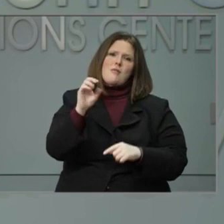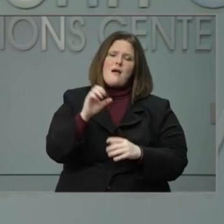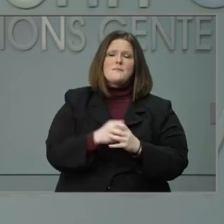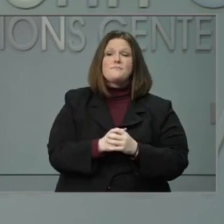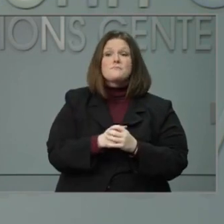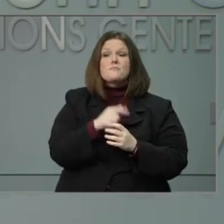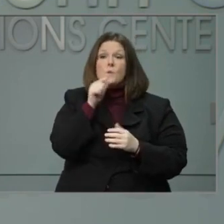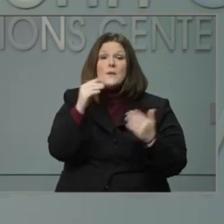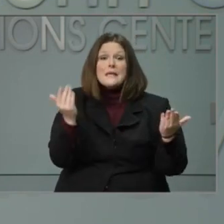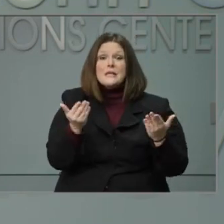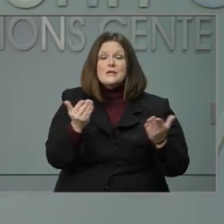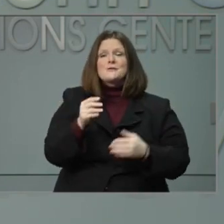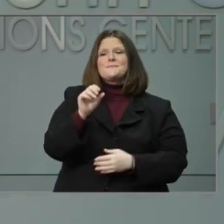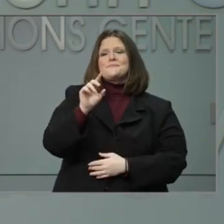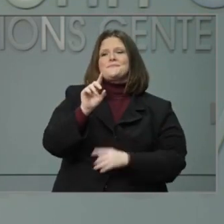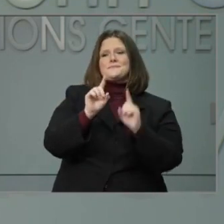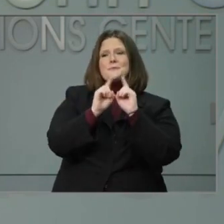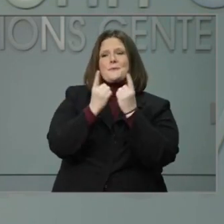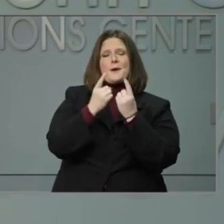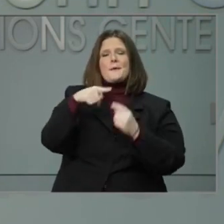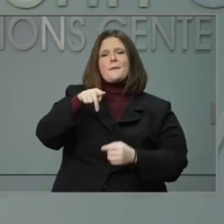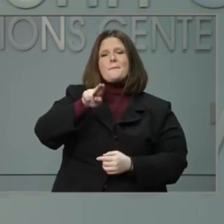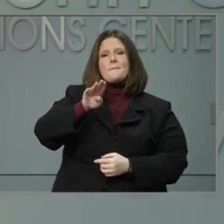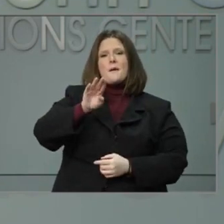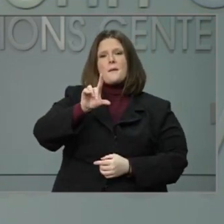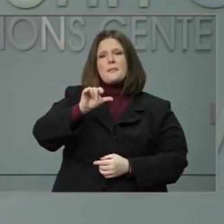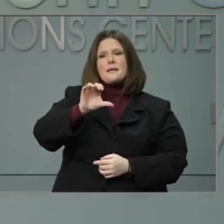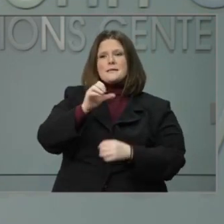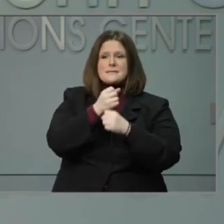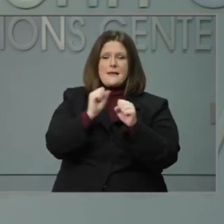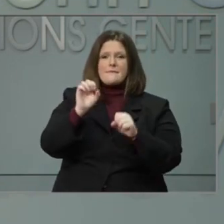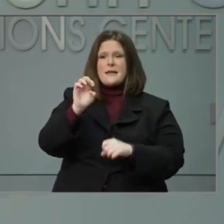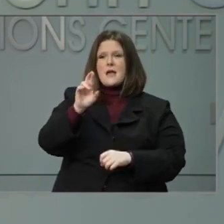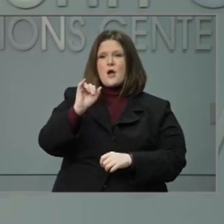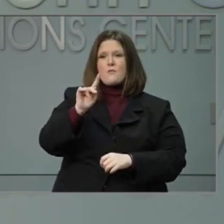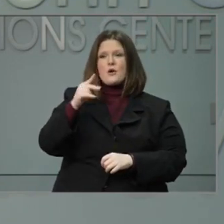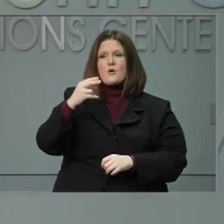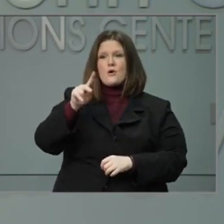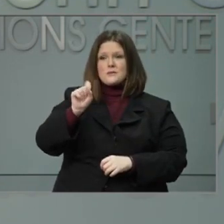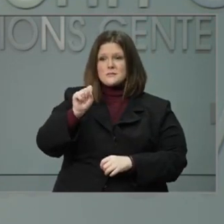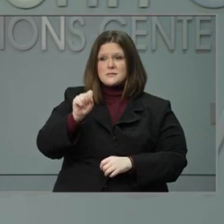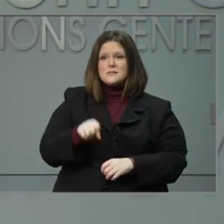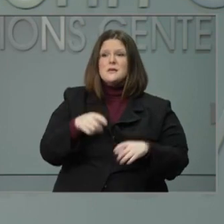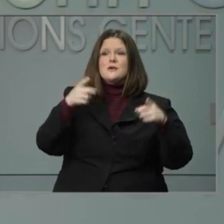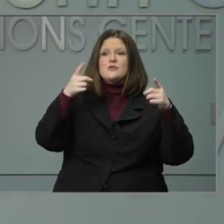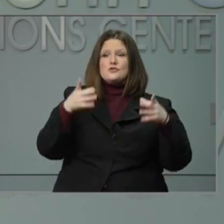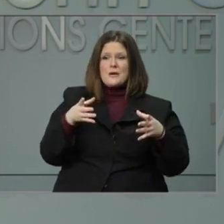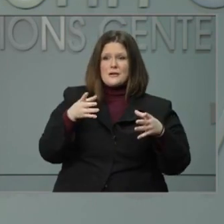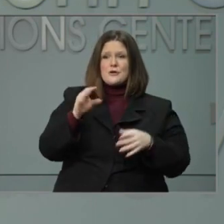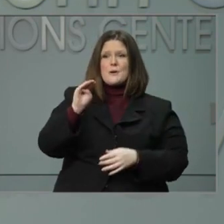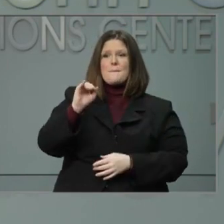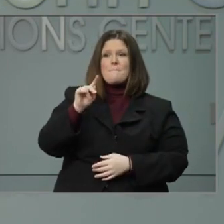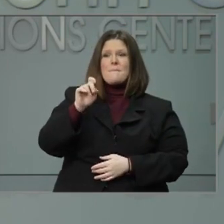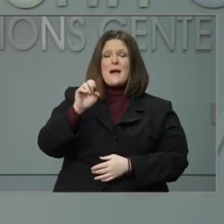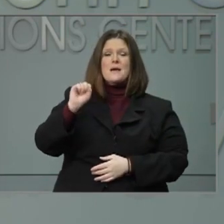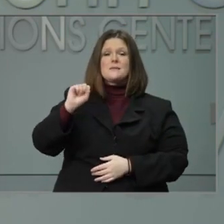HELPING ALL OF OUR STATE. ALSO WITH ME TODAY IS THE SECRETARY OF PUBLIC SAFETY, ERIC